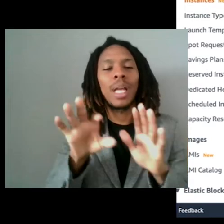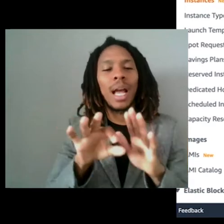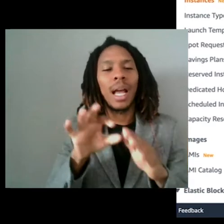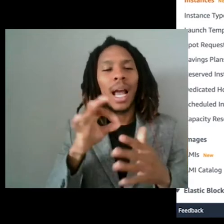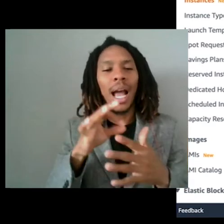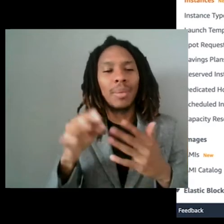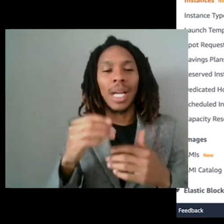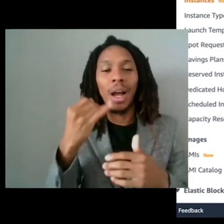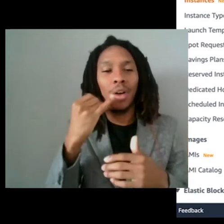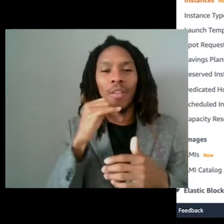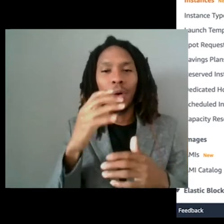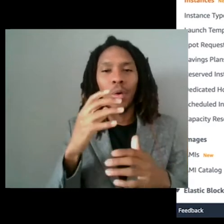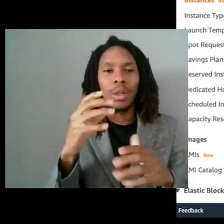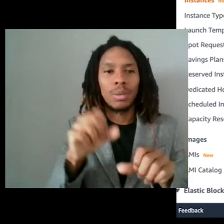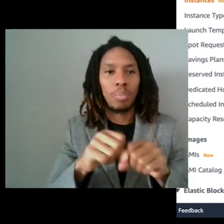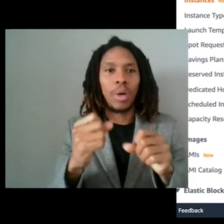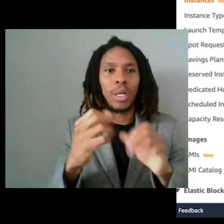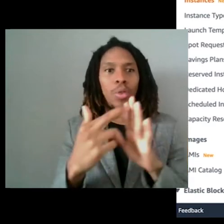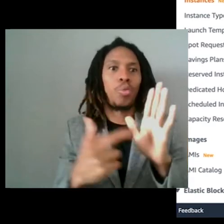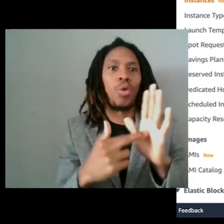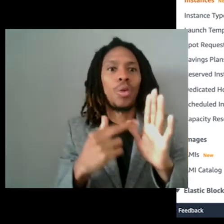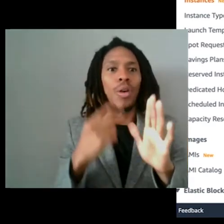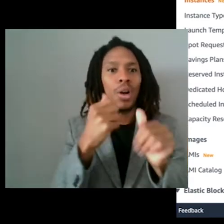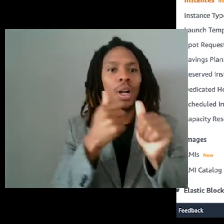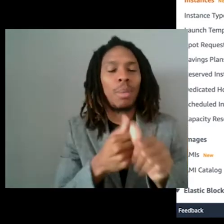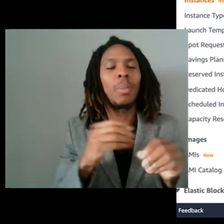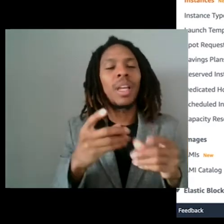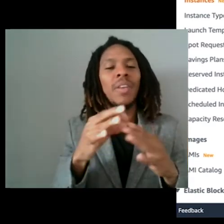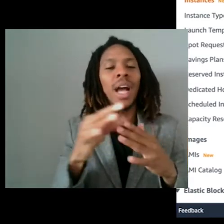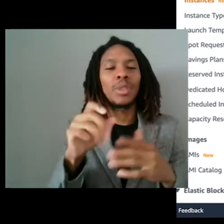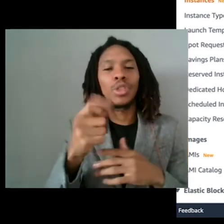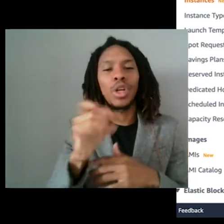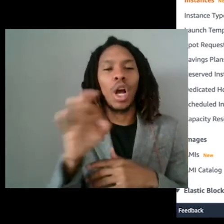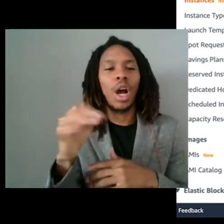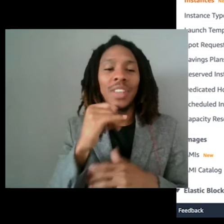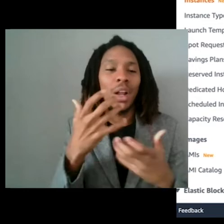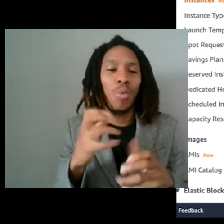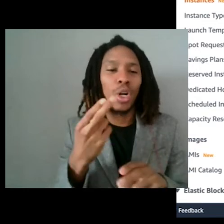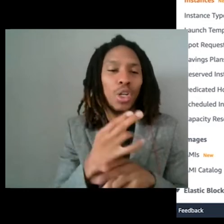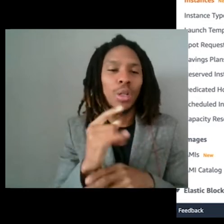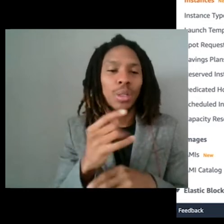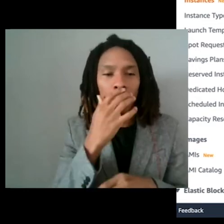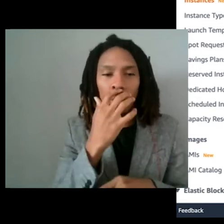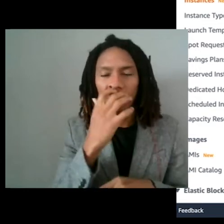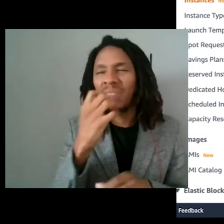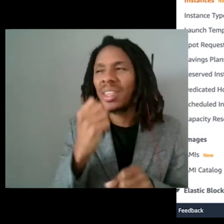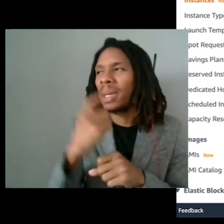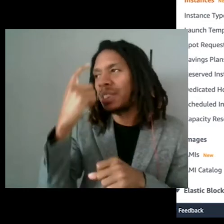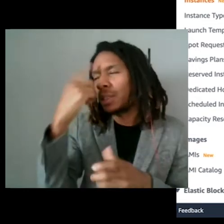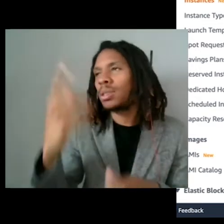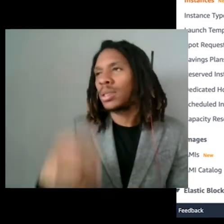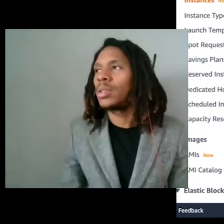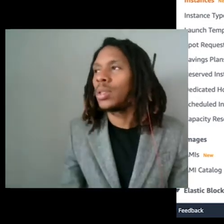just wanna give them that option to turn it off if they don't want to use it. Makes sense. So you mentioned this is available